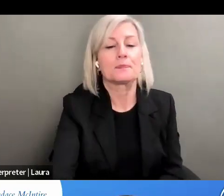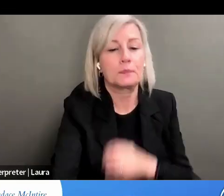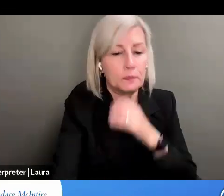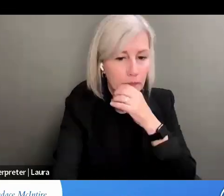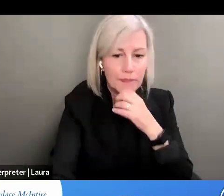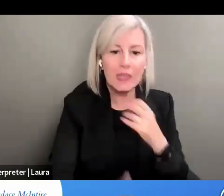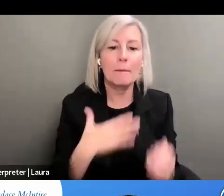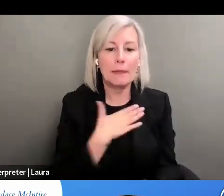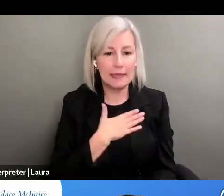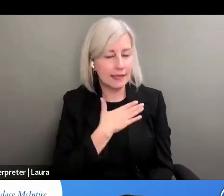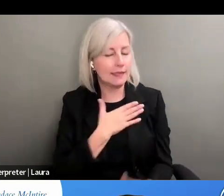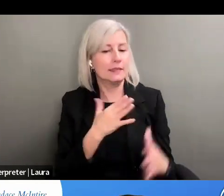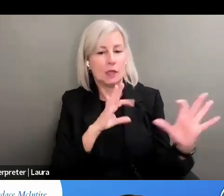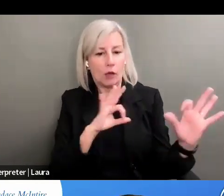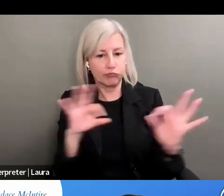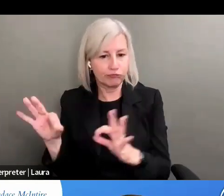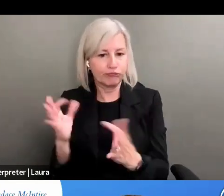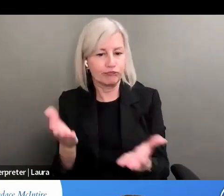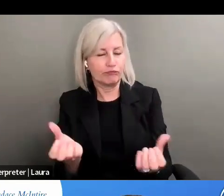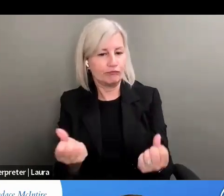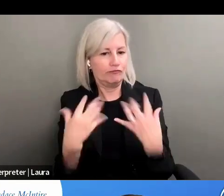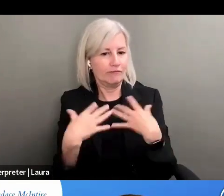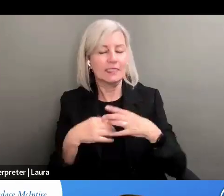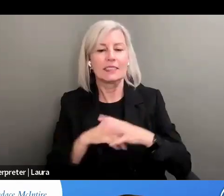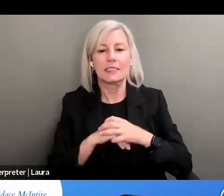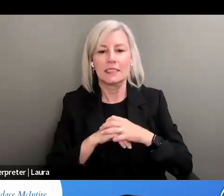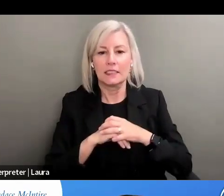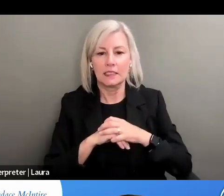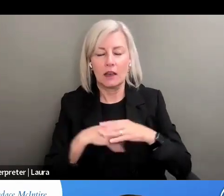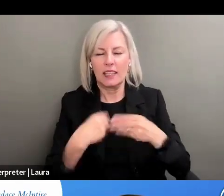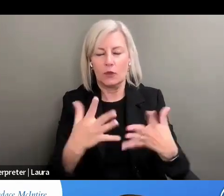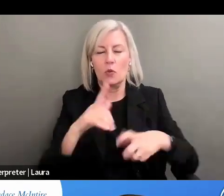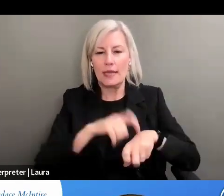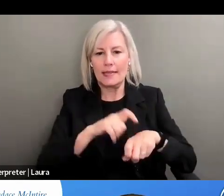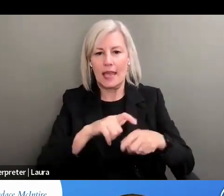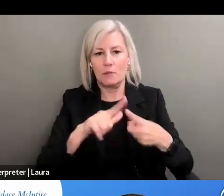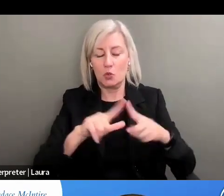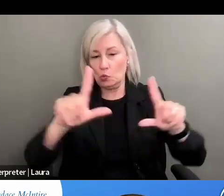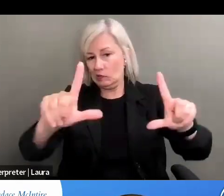I'll give a little bit of time for anyone who wants the QR code for that.